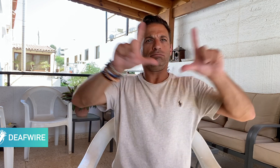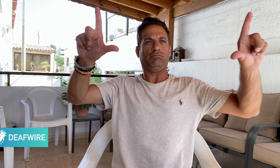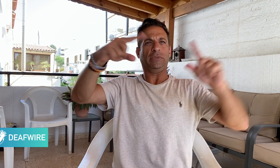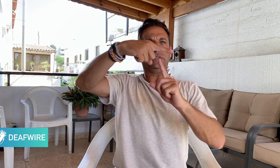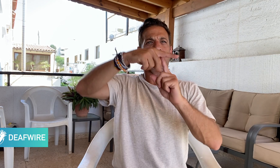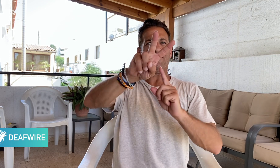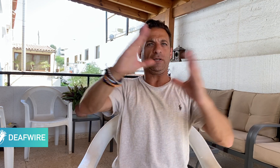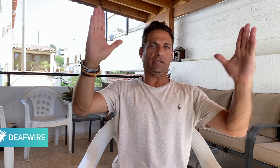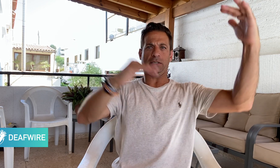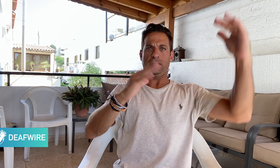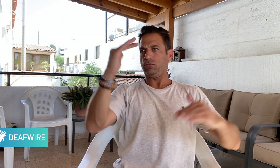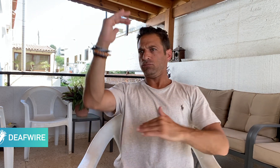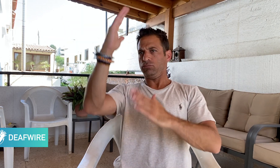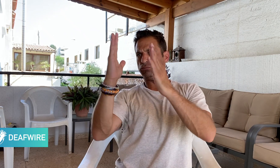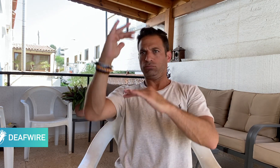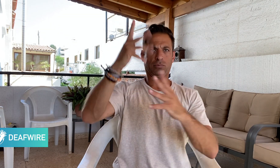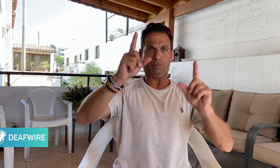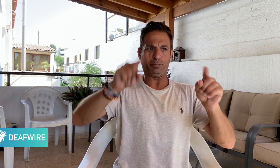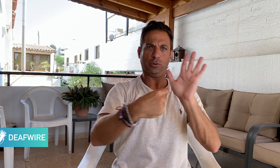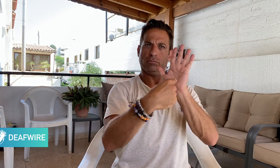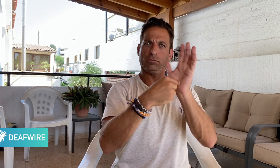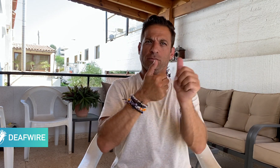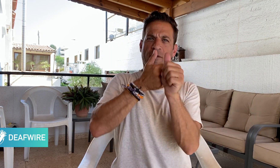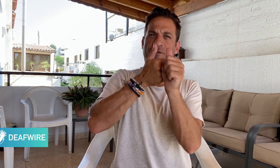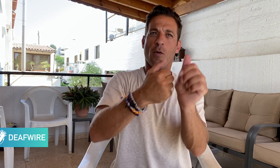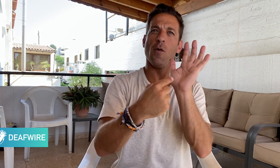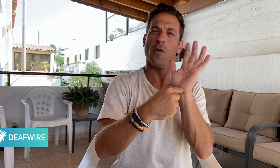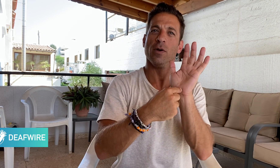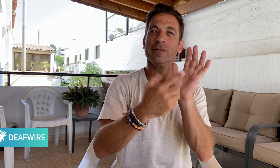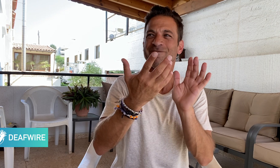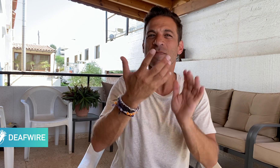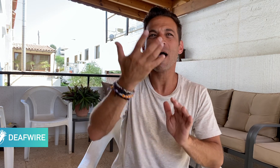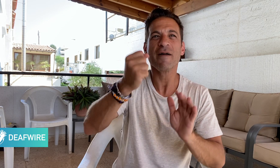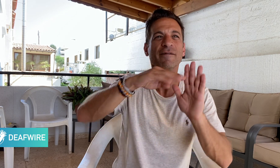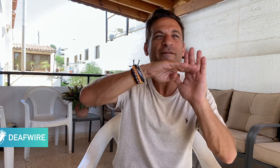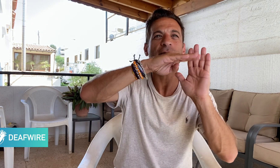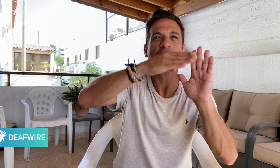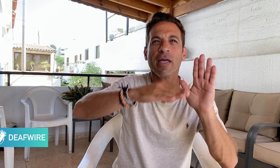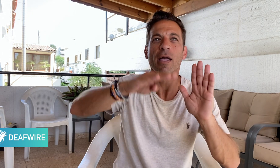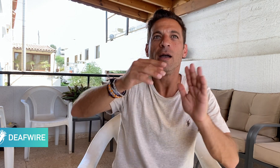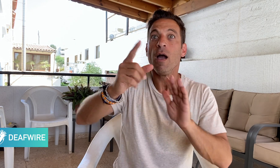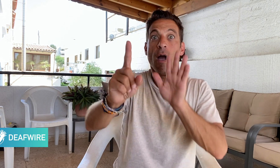in how interpreters should be shown on TV as each country